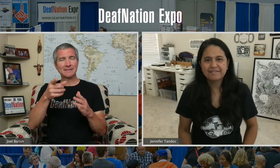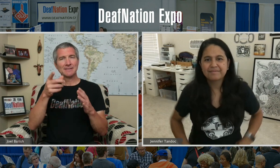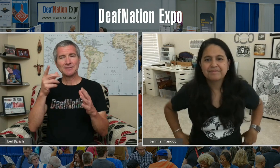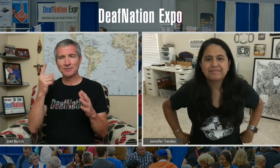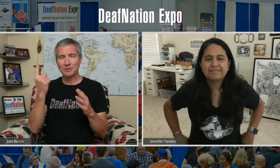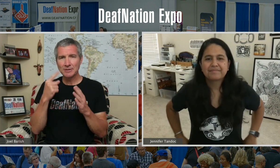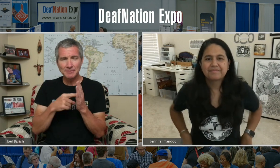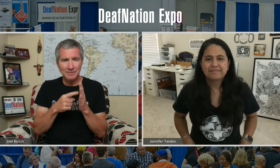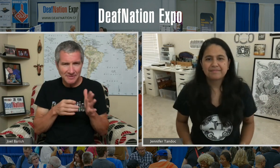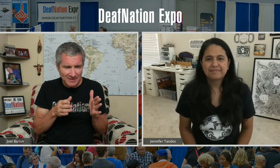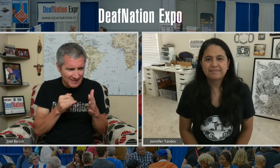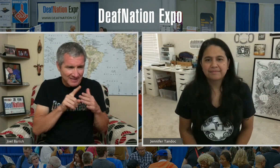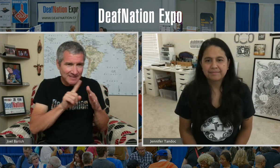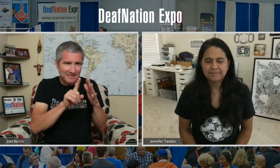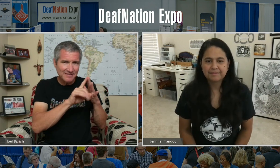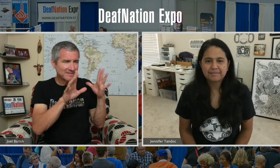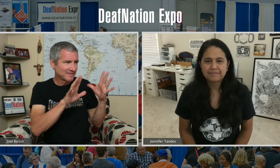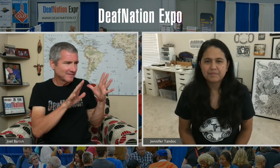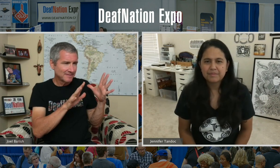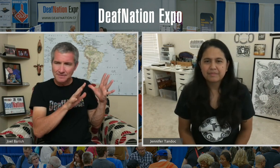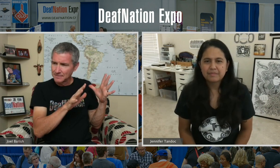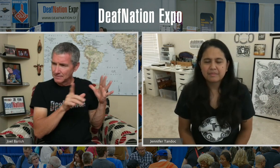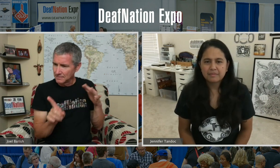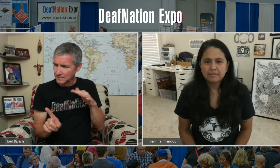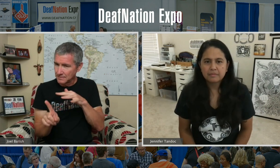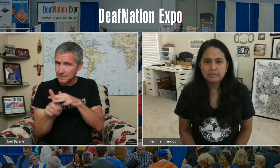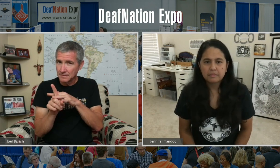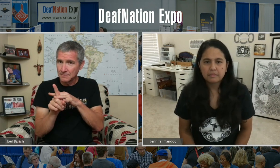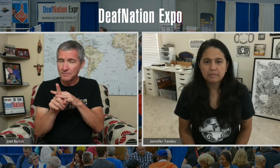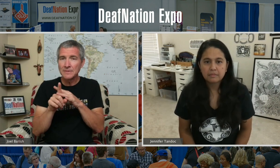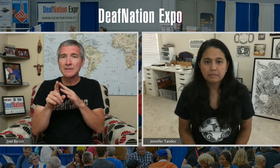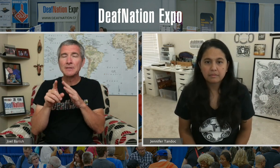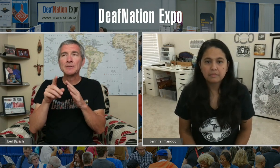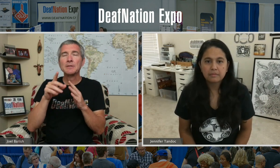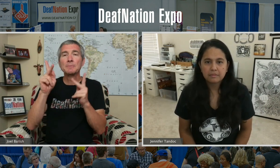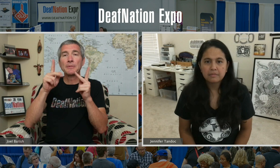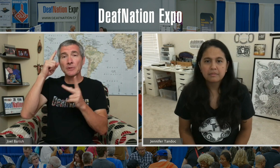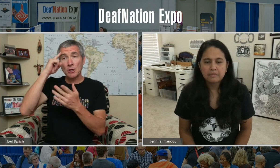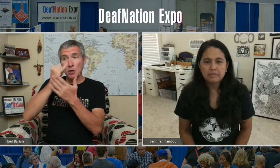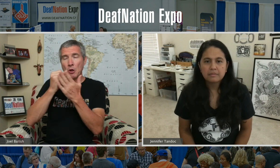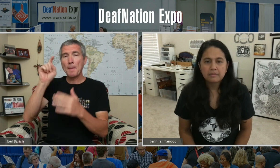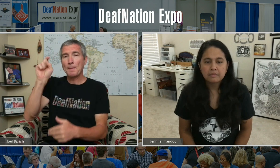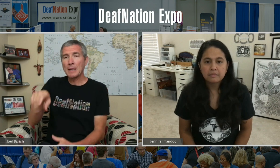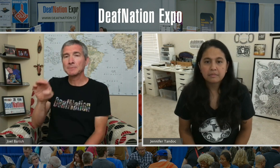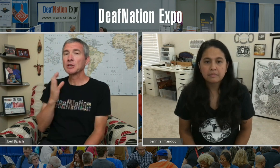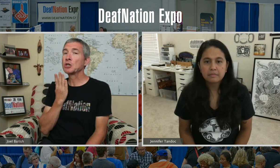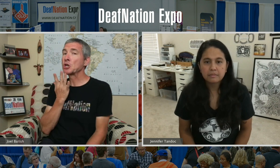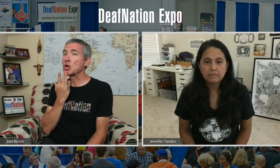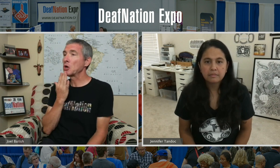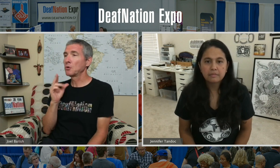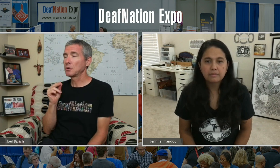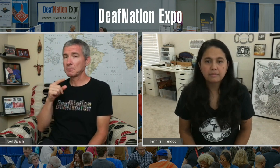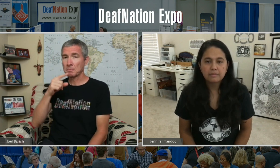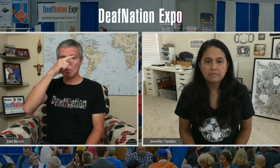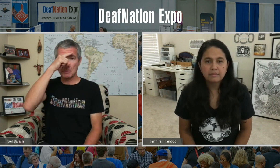Sometimes you do different things and something else comes up, and people think art must be colors. No.